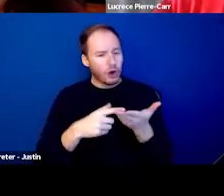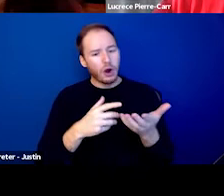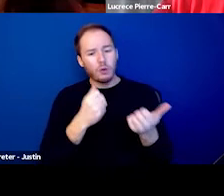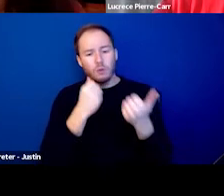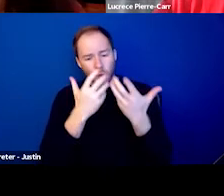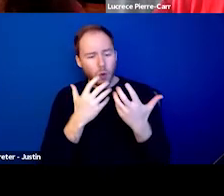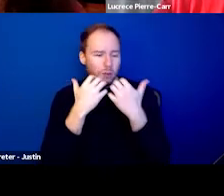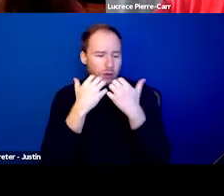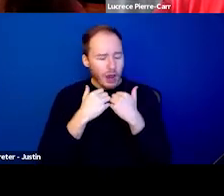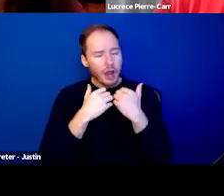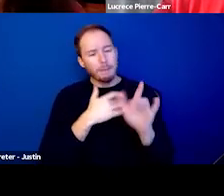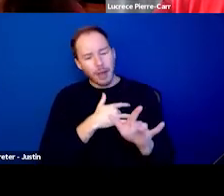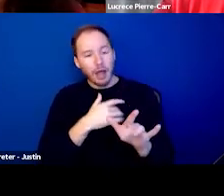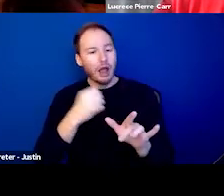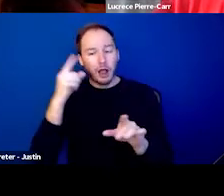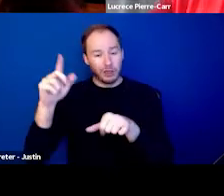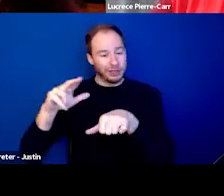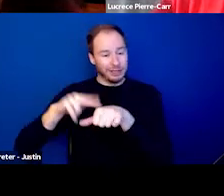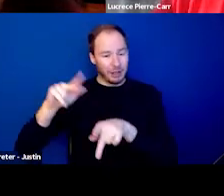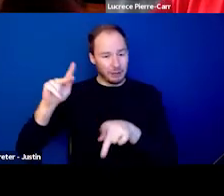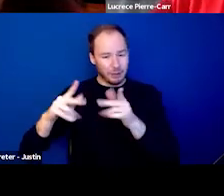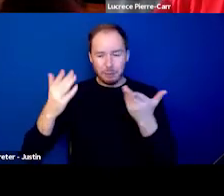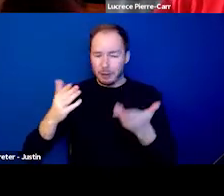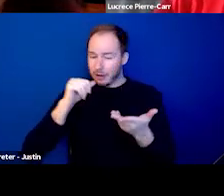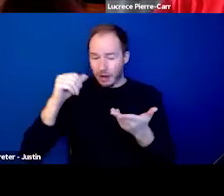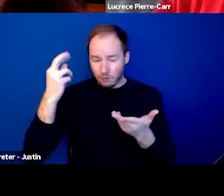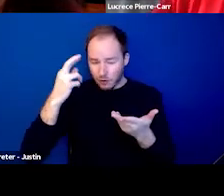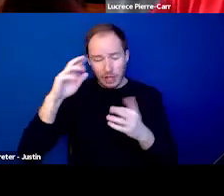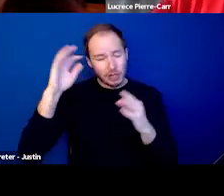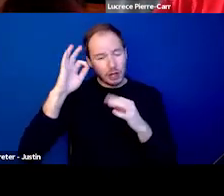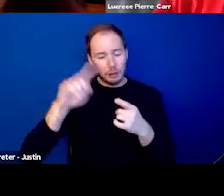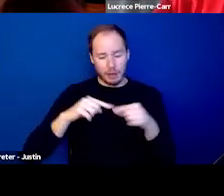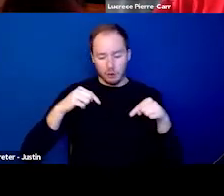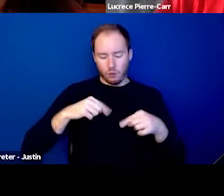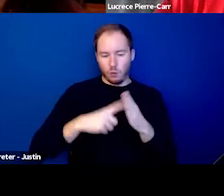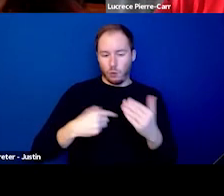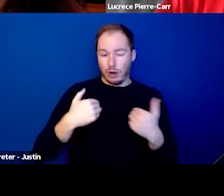But those national folks may not know about the wonderful mobile crisis teams,